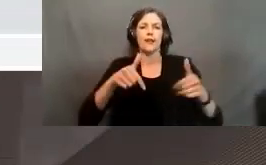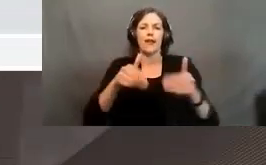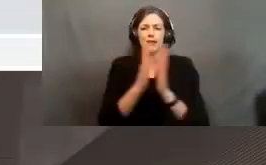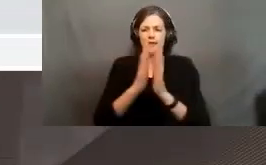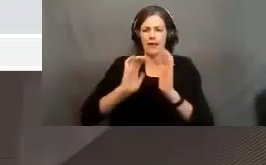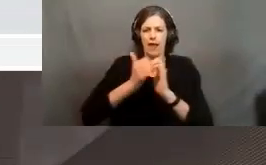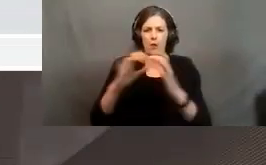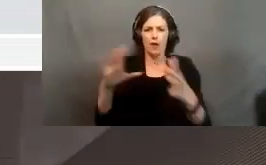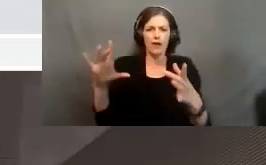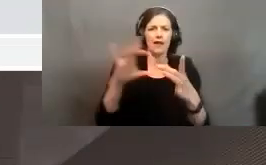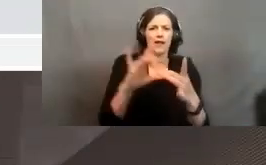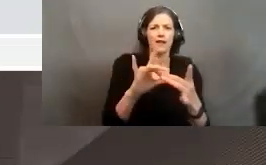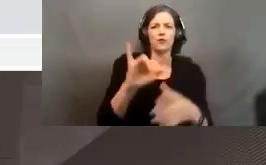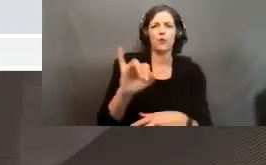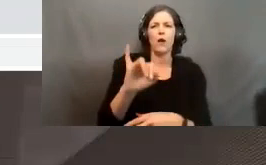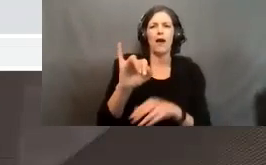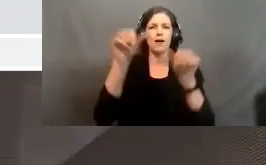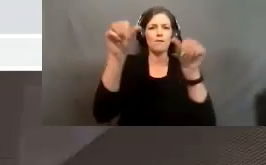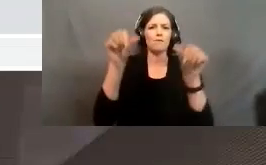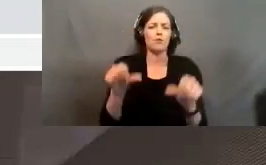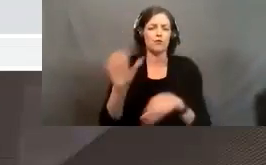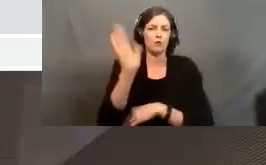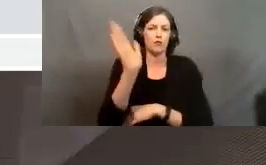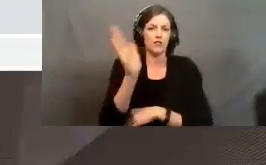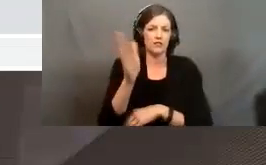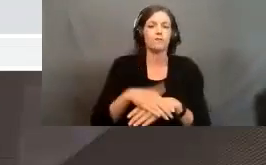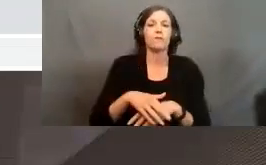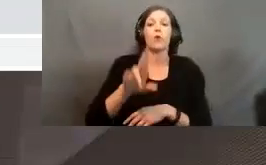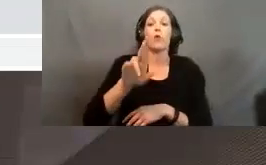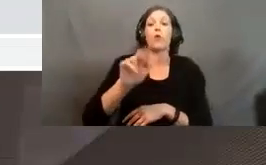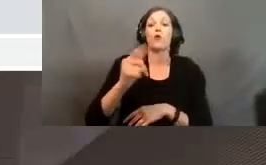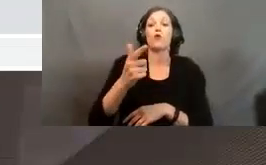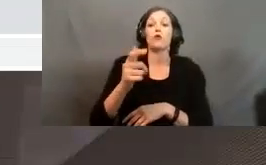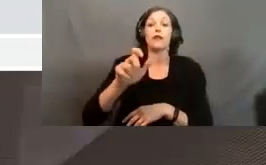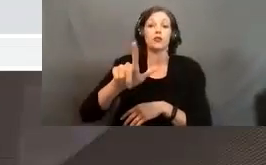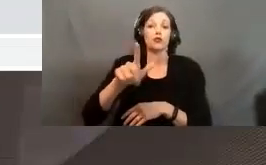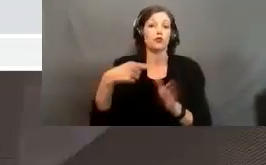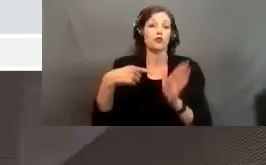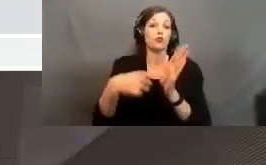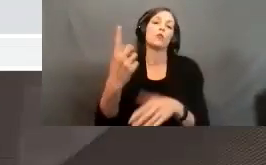12:32:52 presentation. What Rachel showed in her example in assuring her screen,